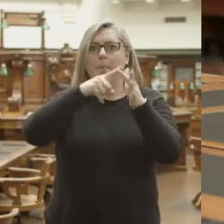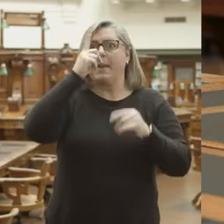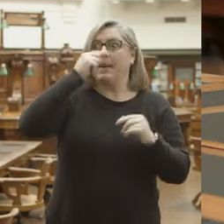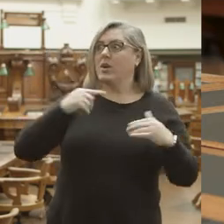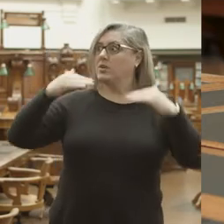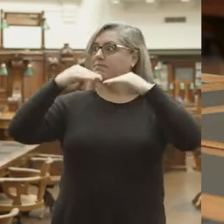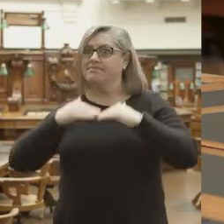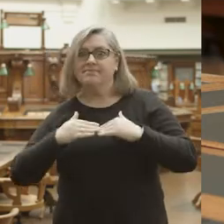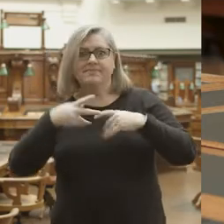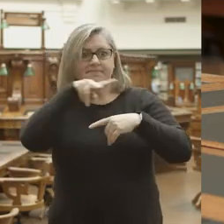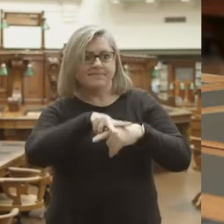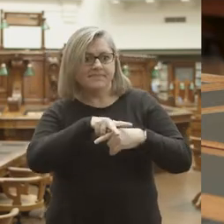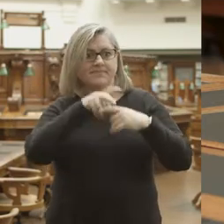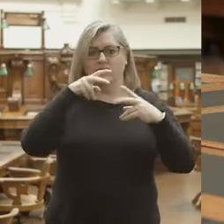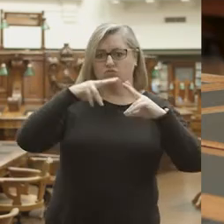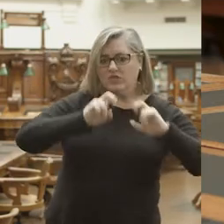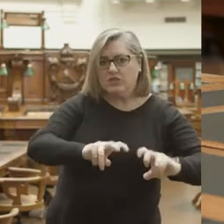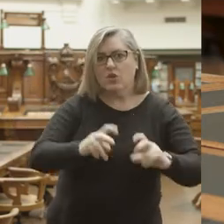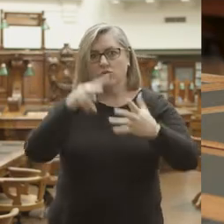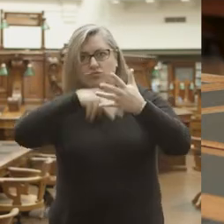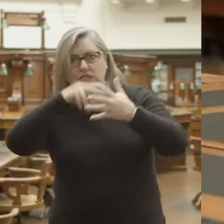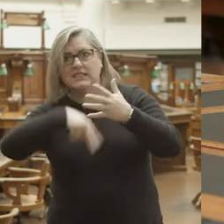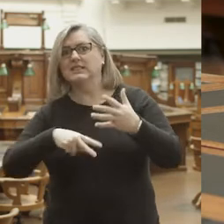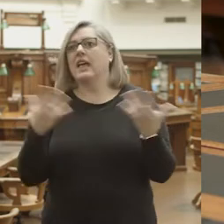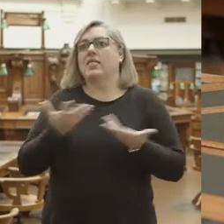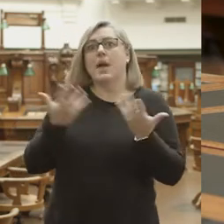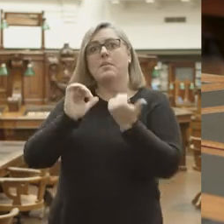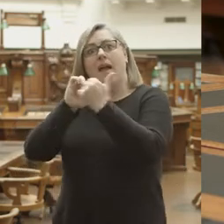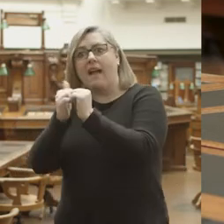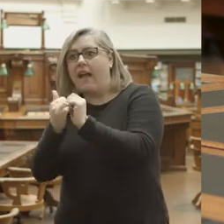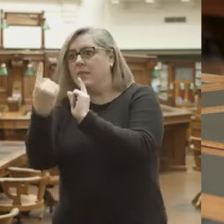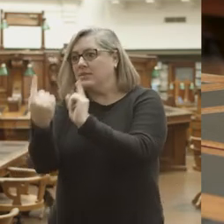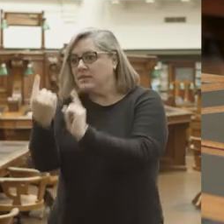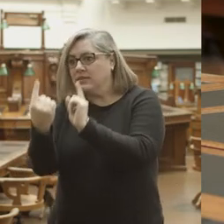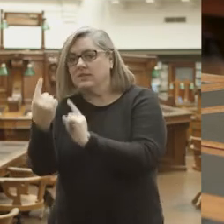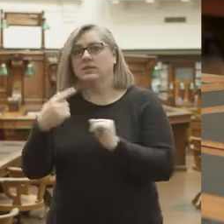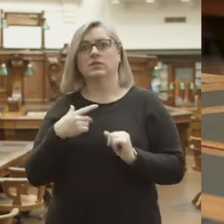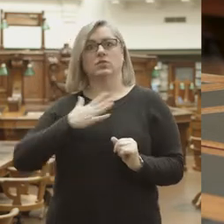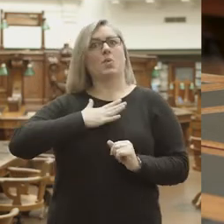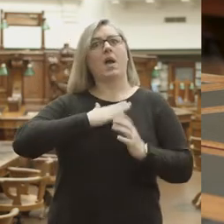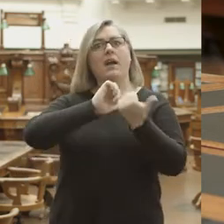researching but also just playing games with each other and chilling out. So this is my game for you today, I have